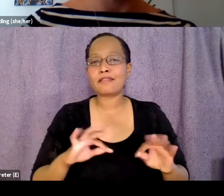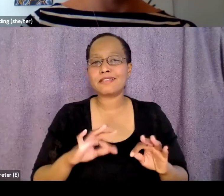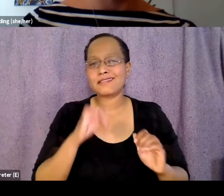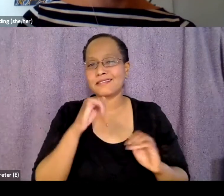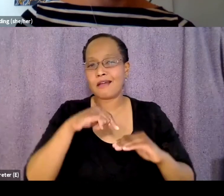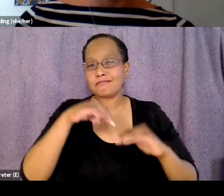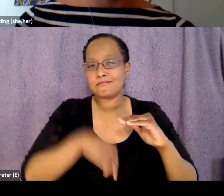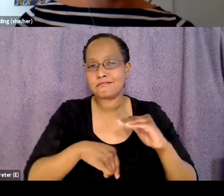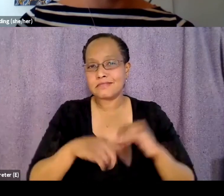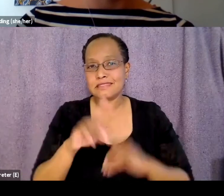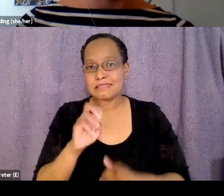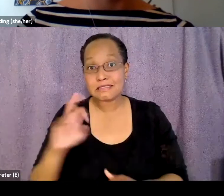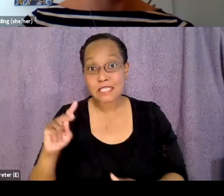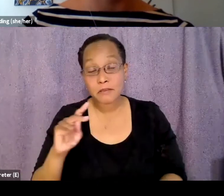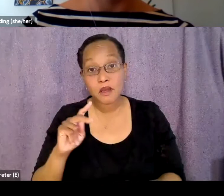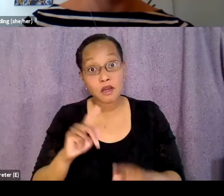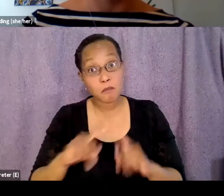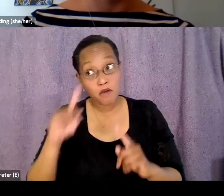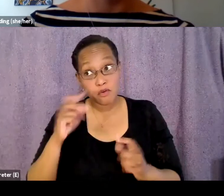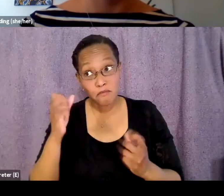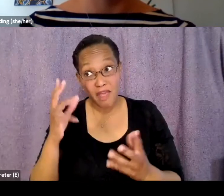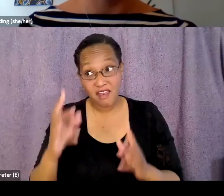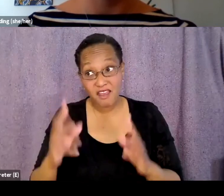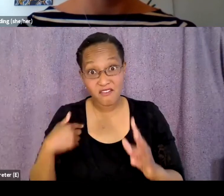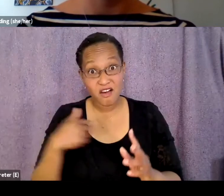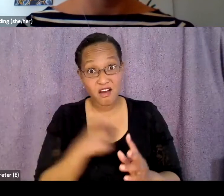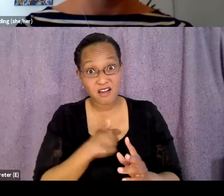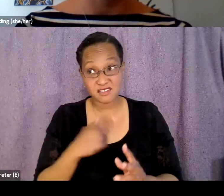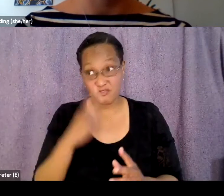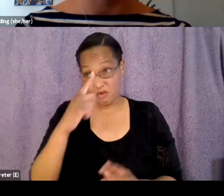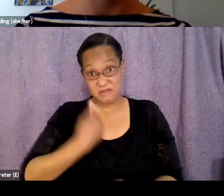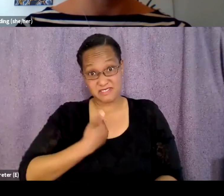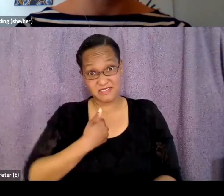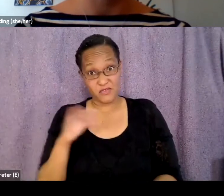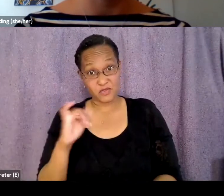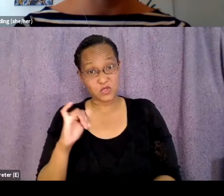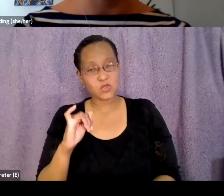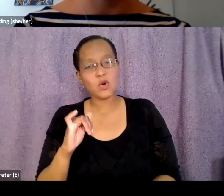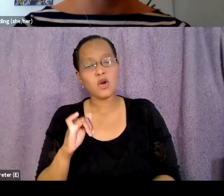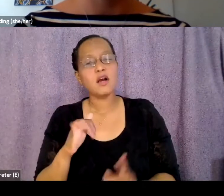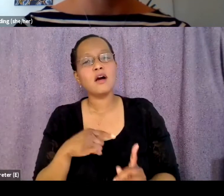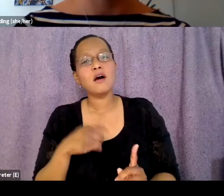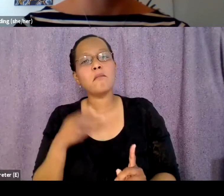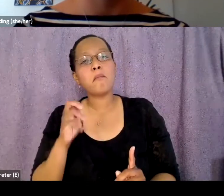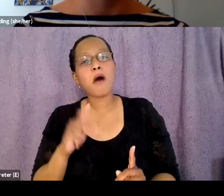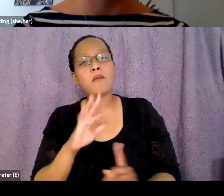but for so many of us me included it matters because it makes us feel like there's possibility